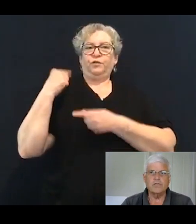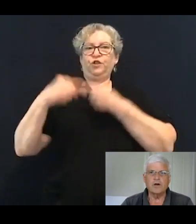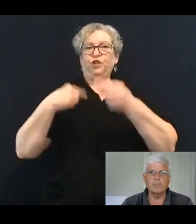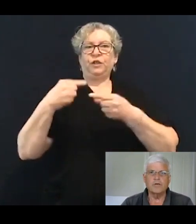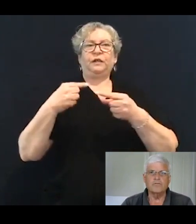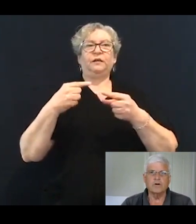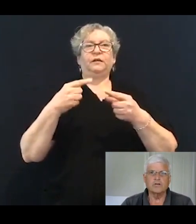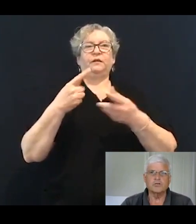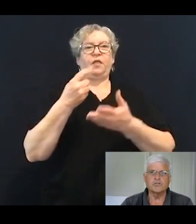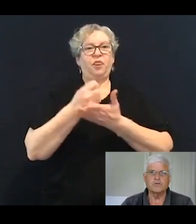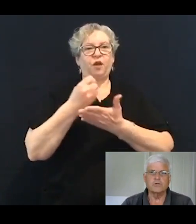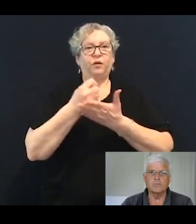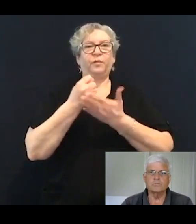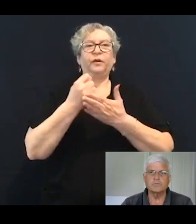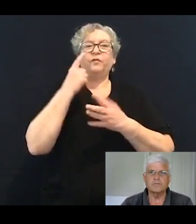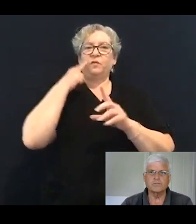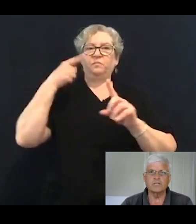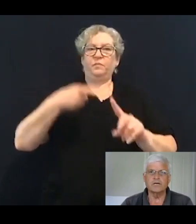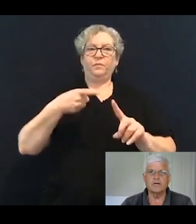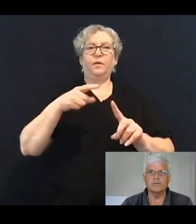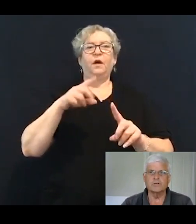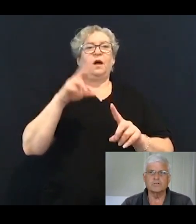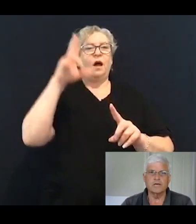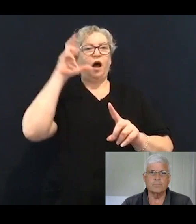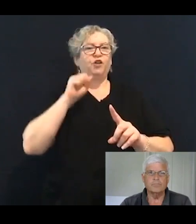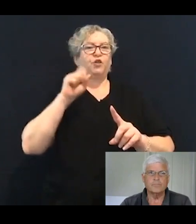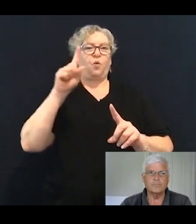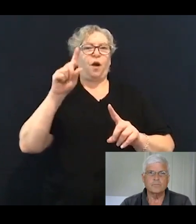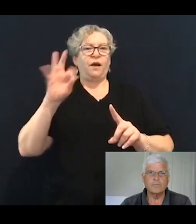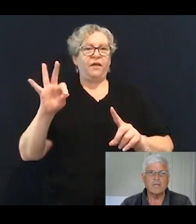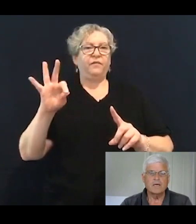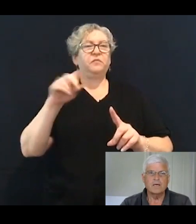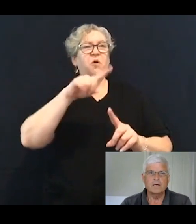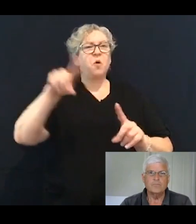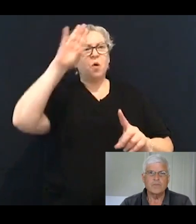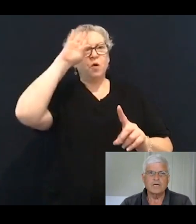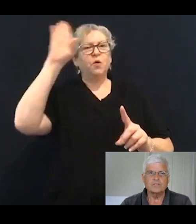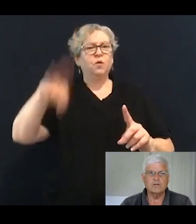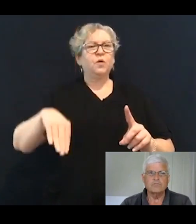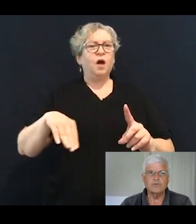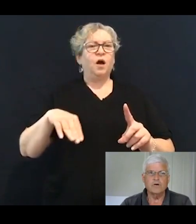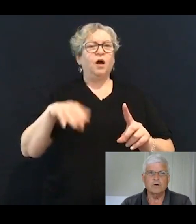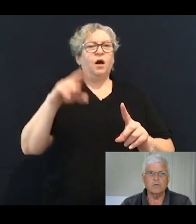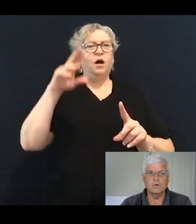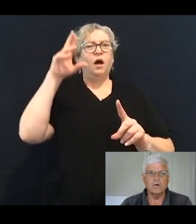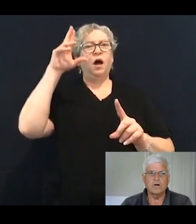syndrome, specifically Usher type 1F. As all of you know, Usher syndrome type 1